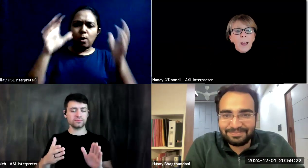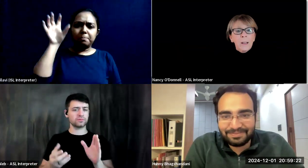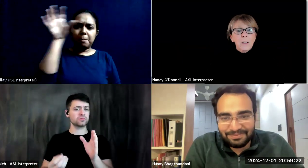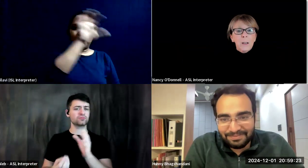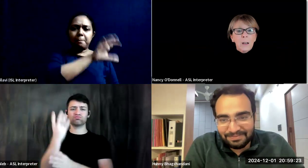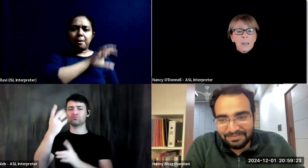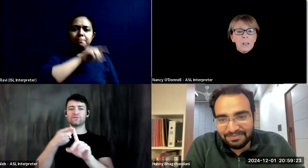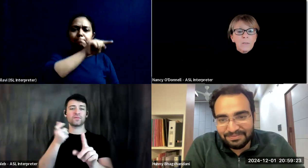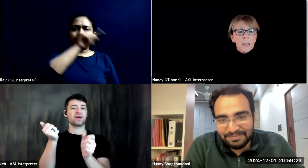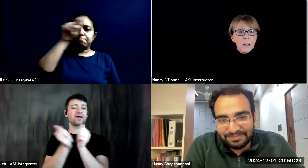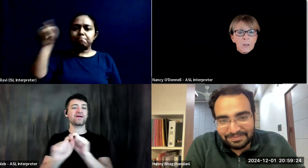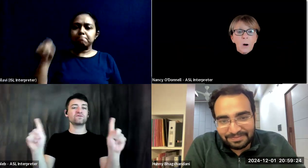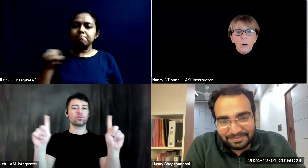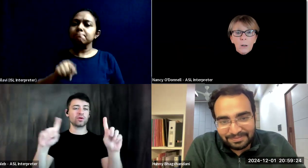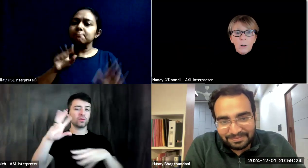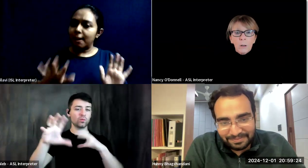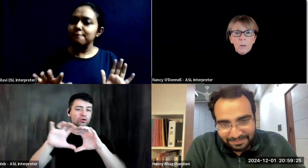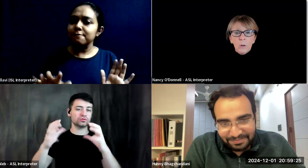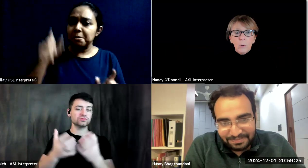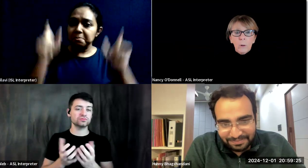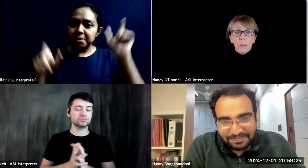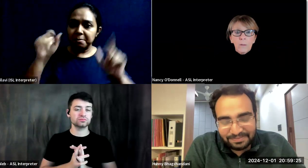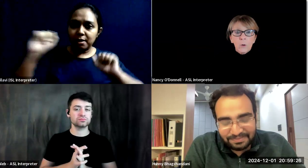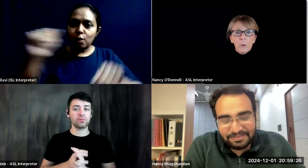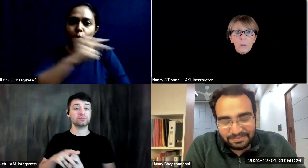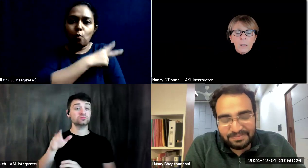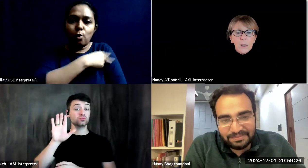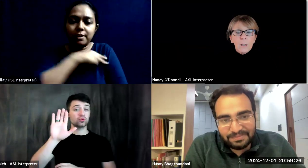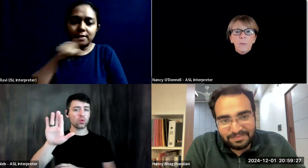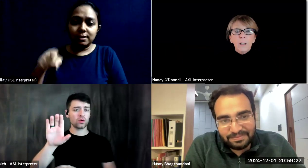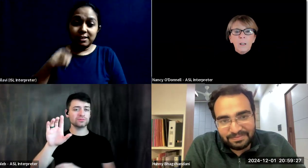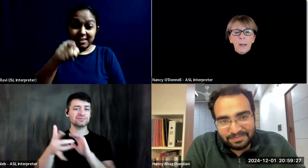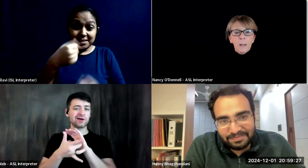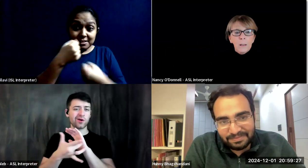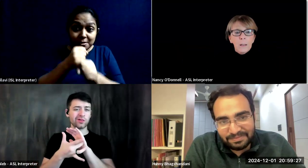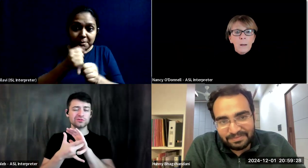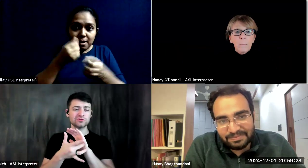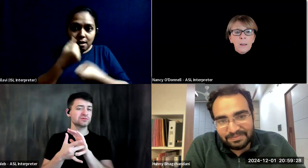And these devices are critical to individuals sense of independence,